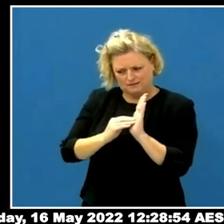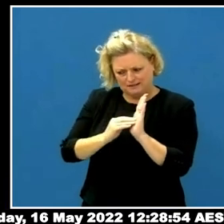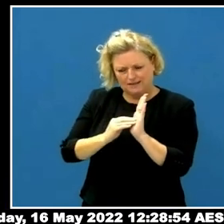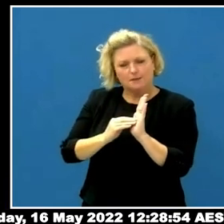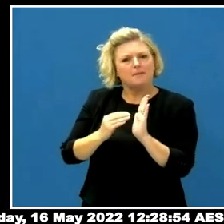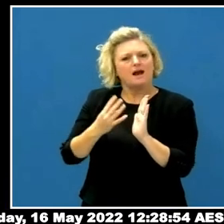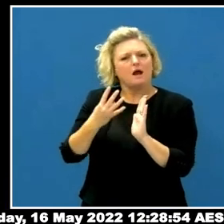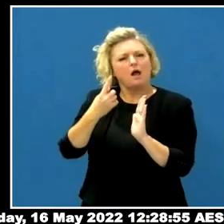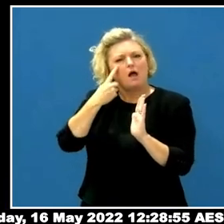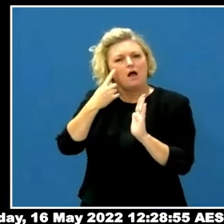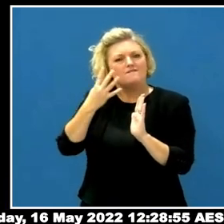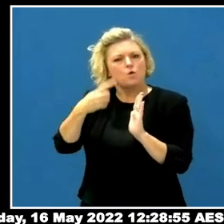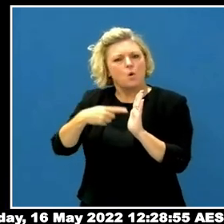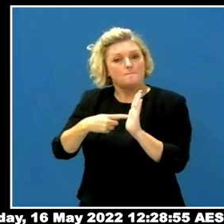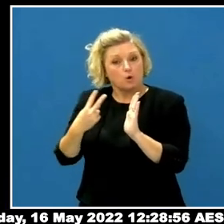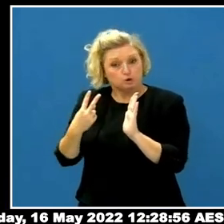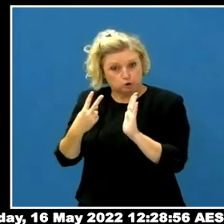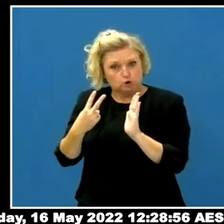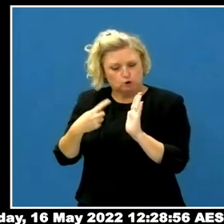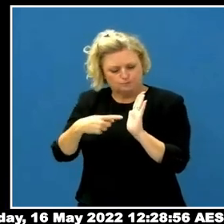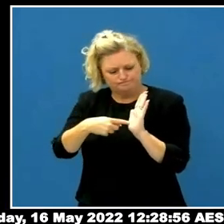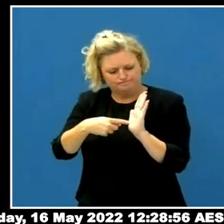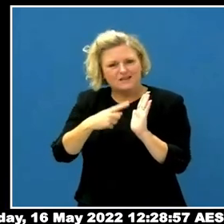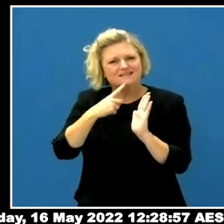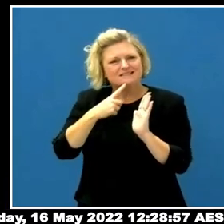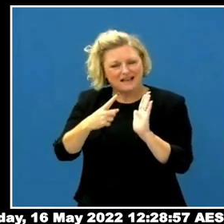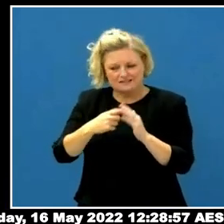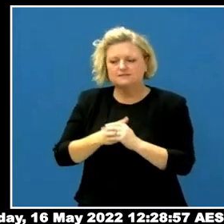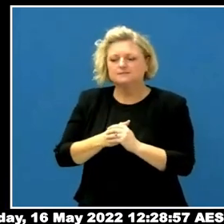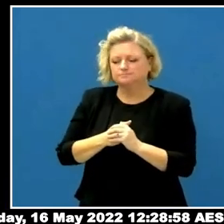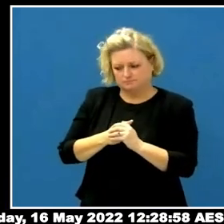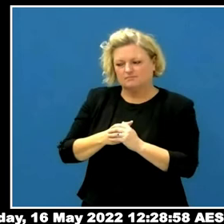It says: "It's expected that everyone who's associated with Afford and is involved in